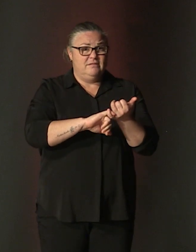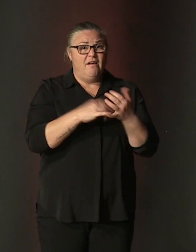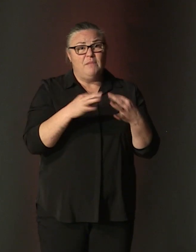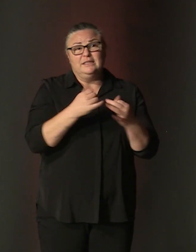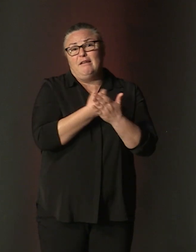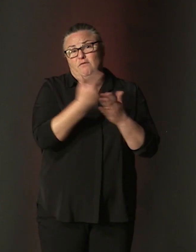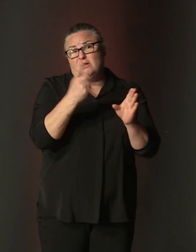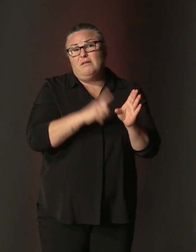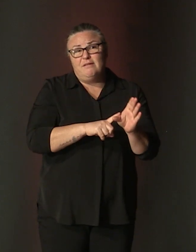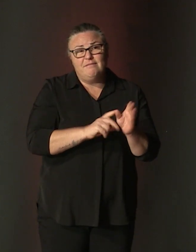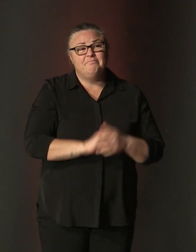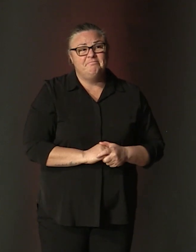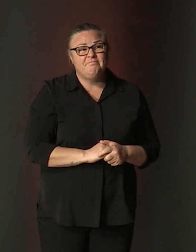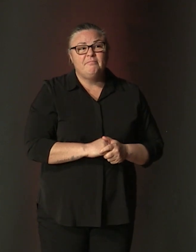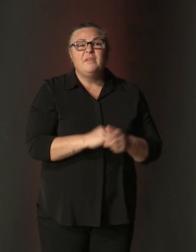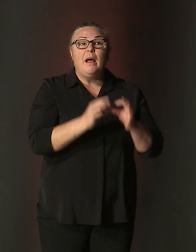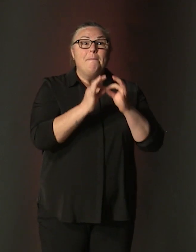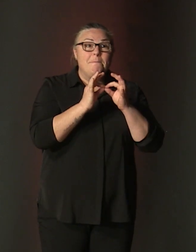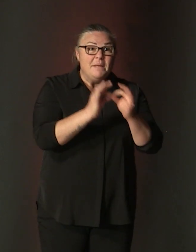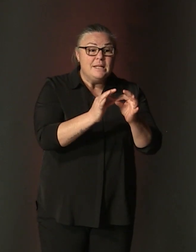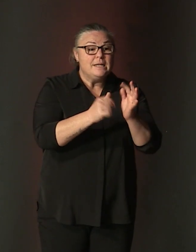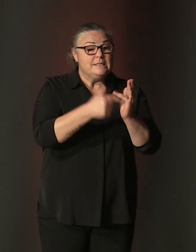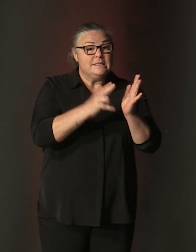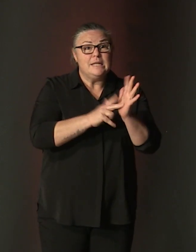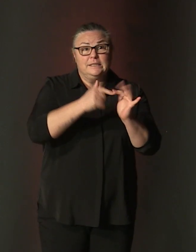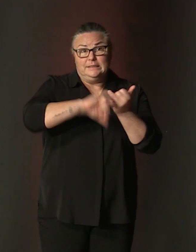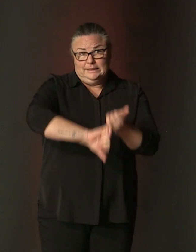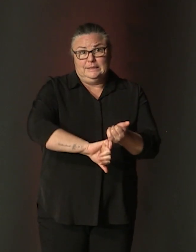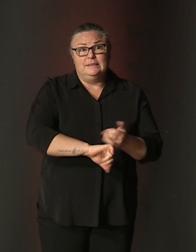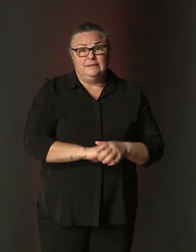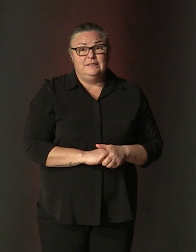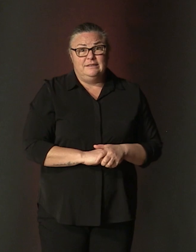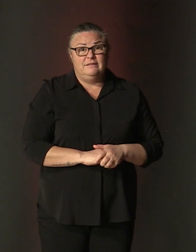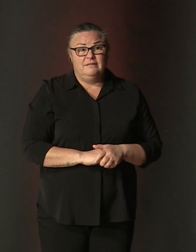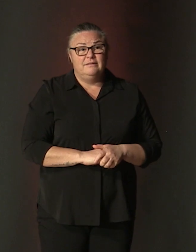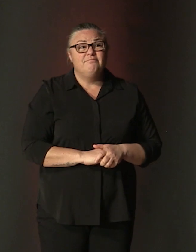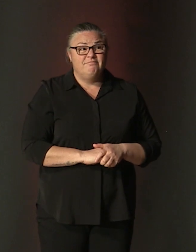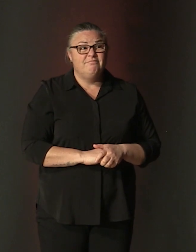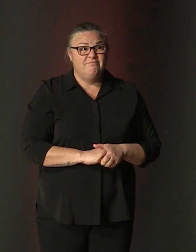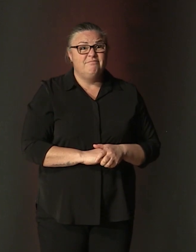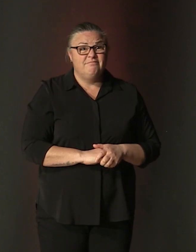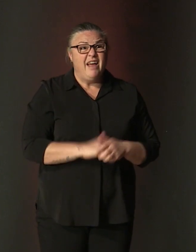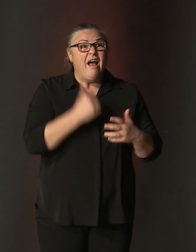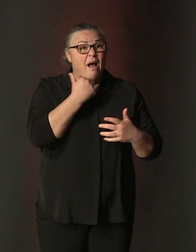Now, I have not converted that number into blue whales, but it’s too many. Way too many blue whales.